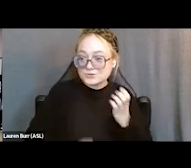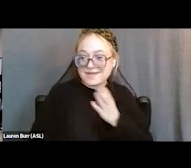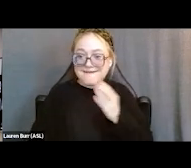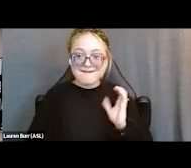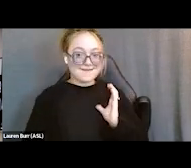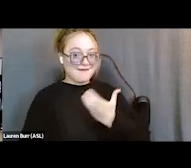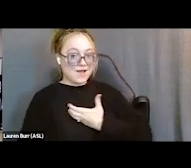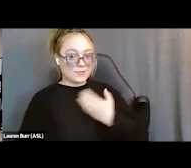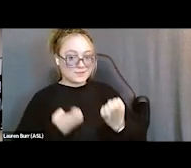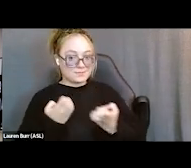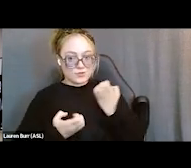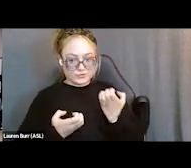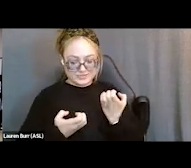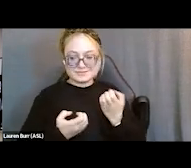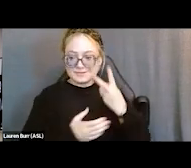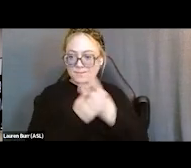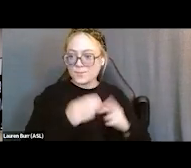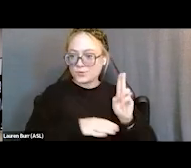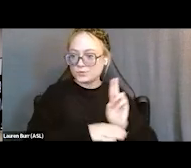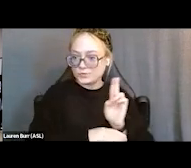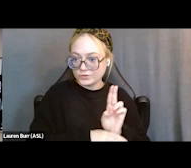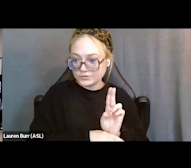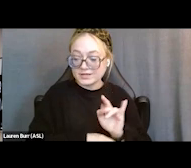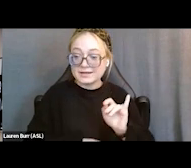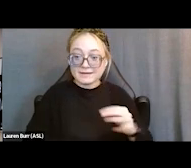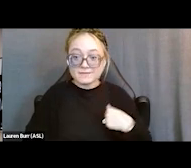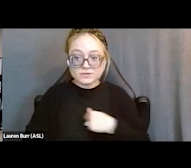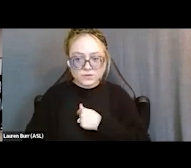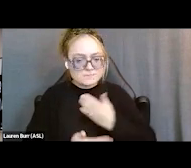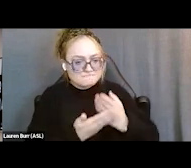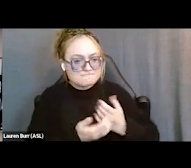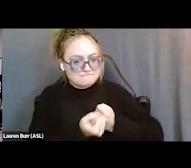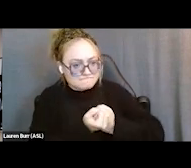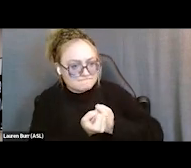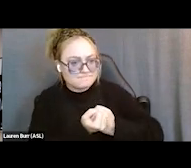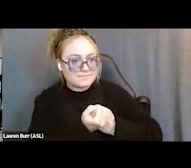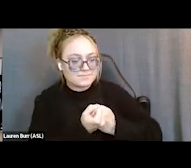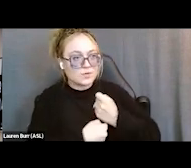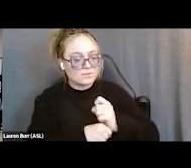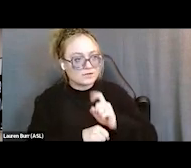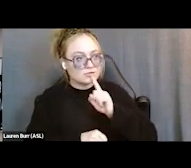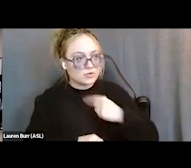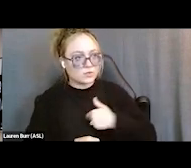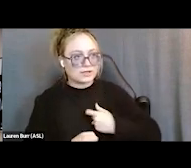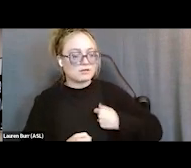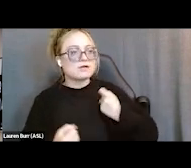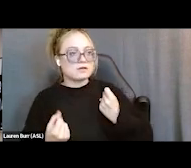Because if we are validating someone, we are making sure that we experience empathy first, right?